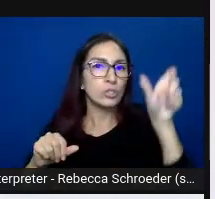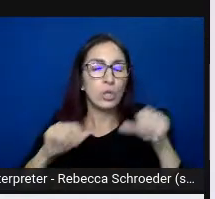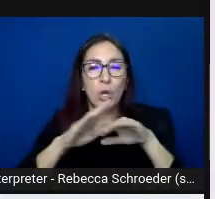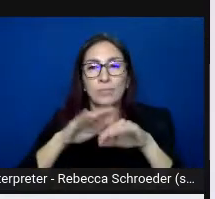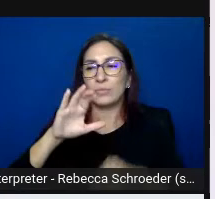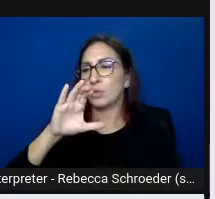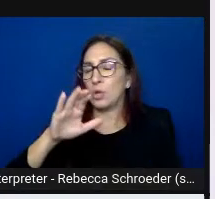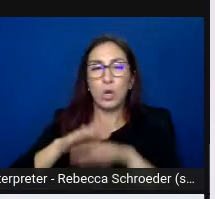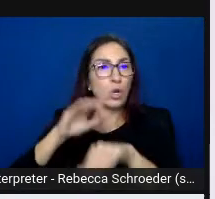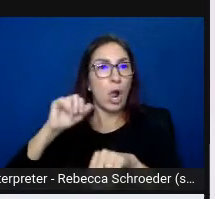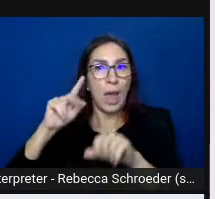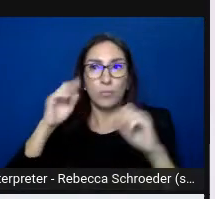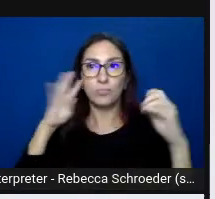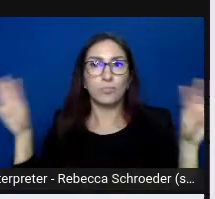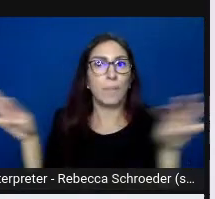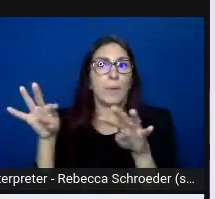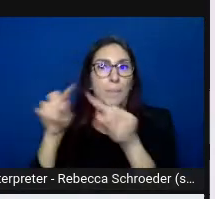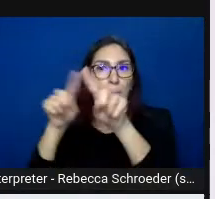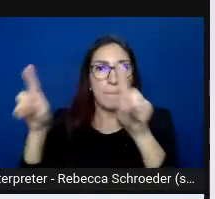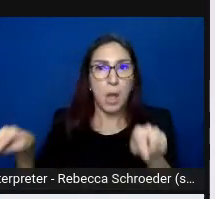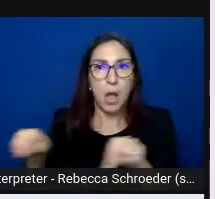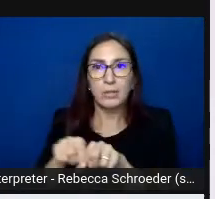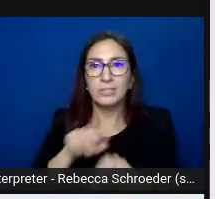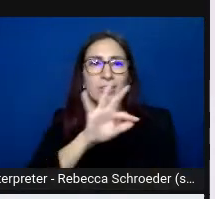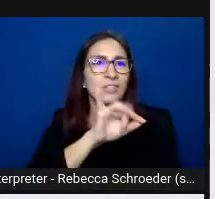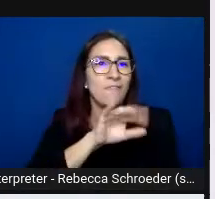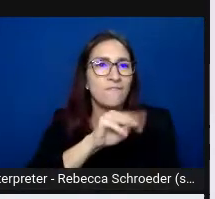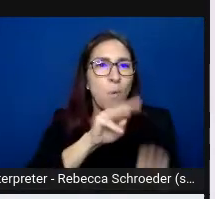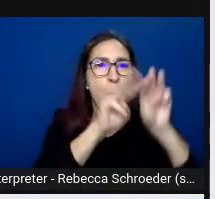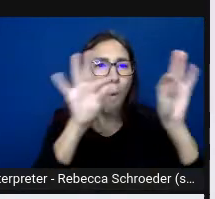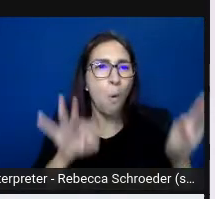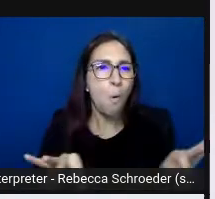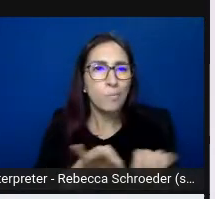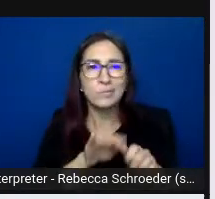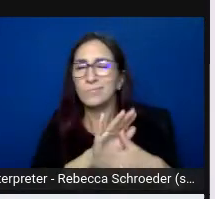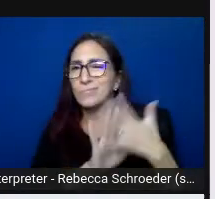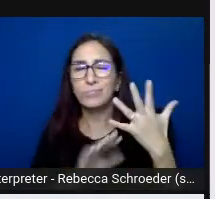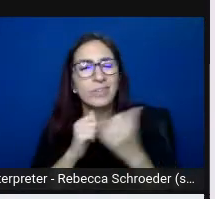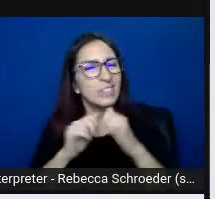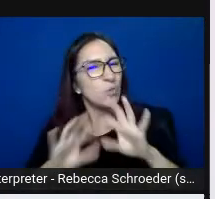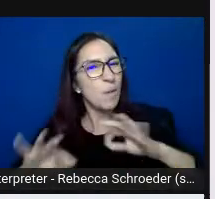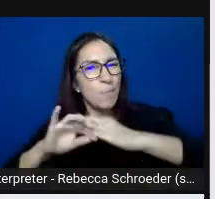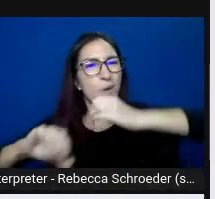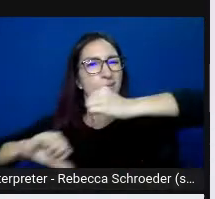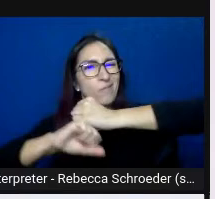and so on. It's important to lay down the scaffolding for accessibility